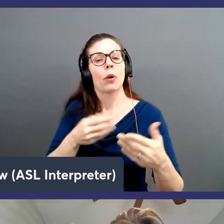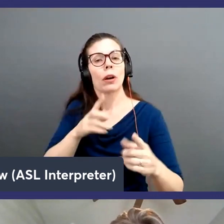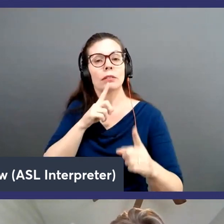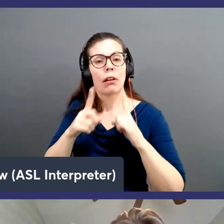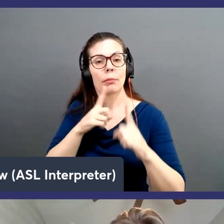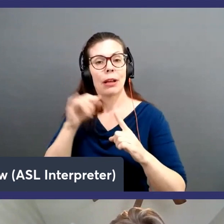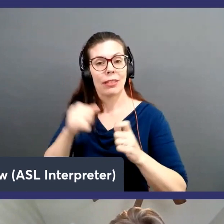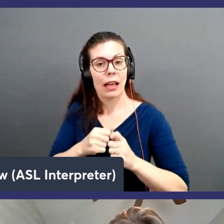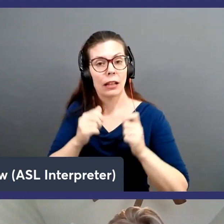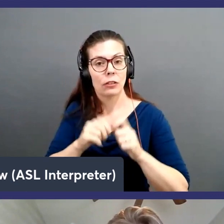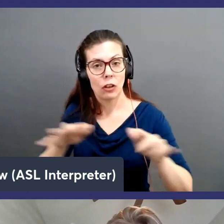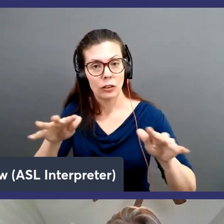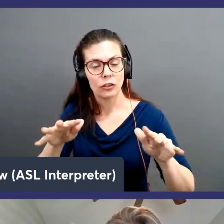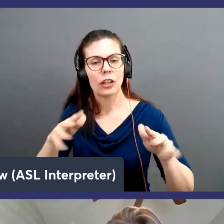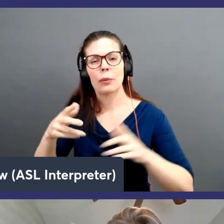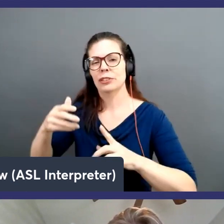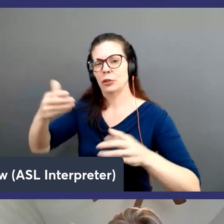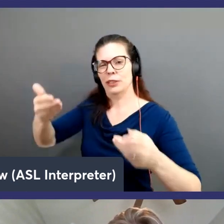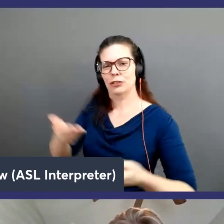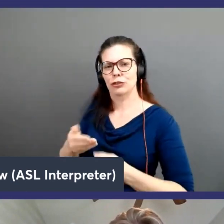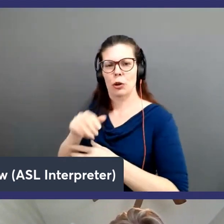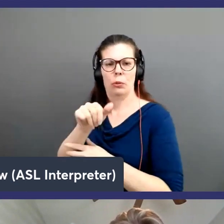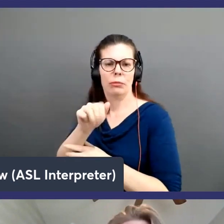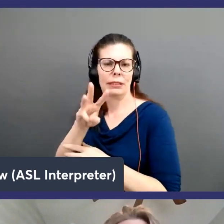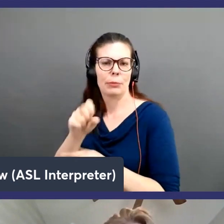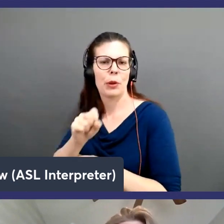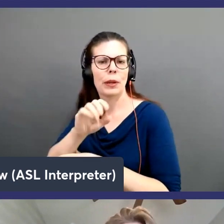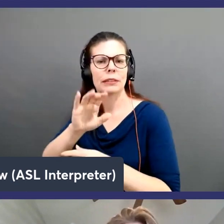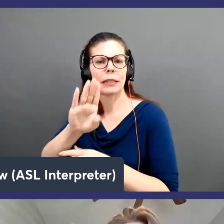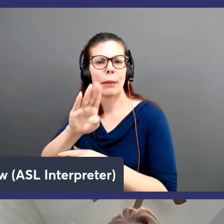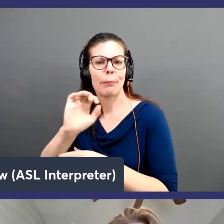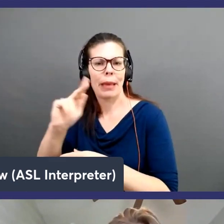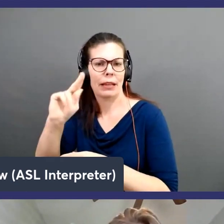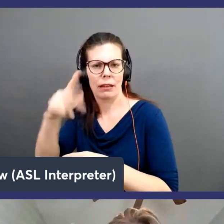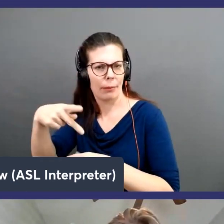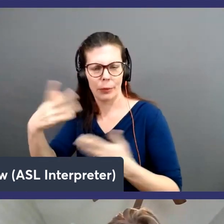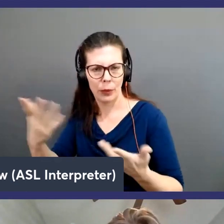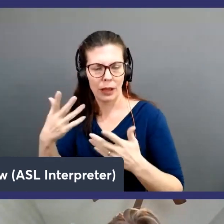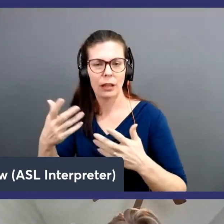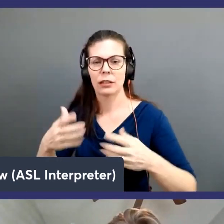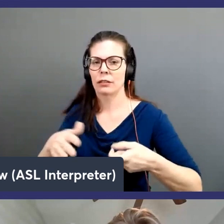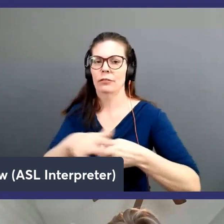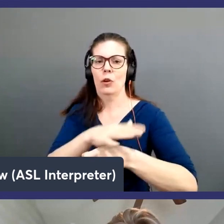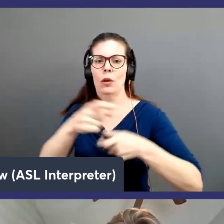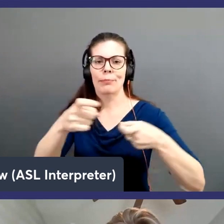let me give an introduction about AWS Backup. AWS Backup is a fully managed centralized